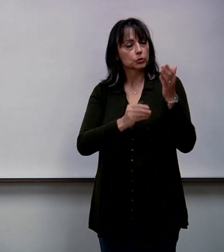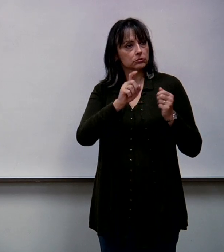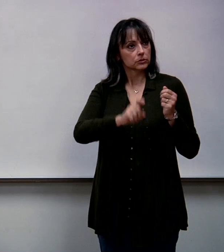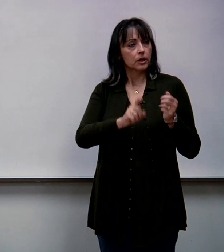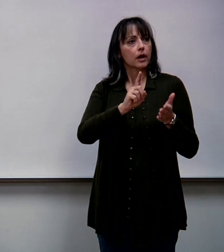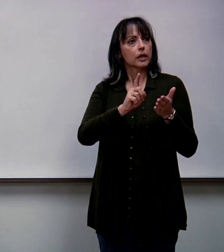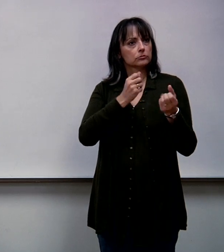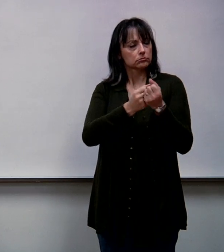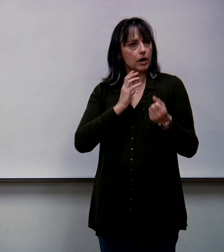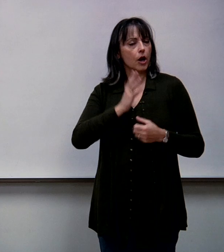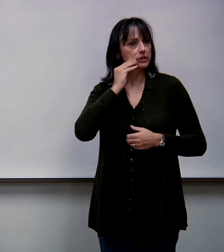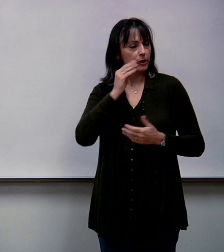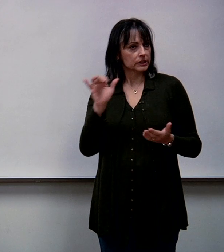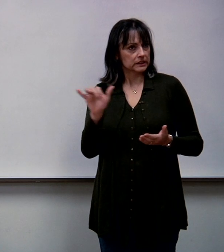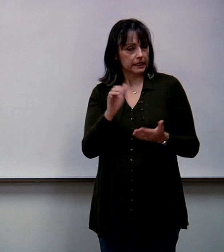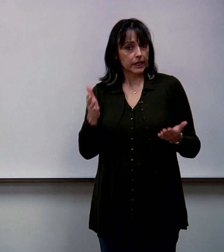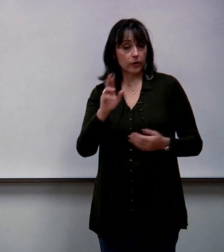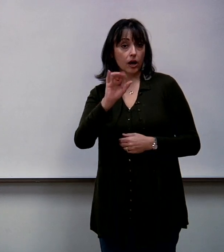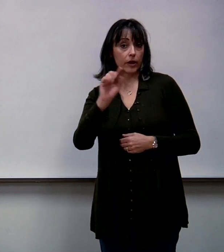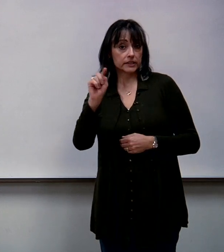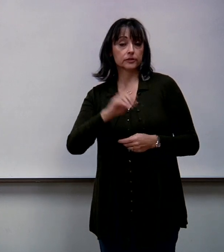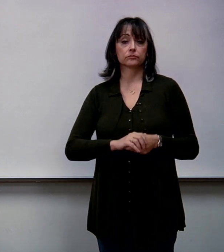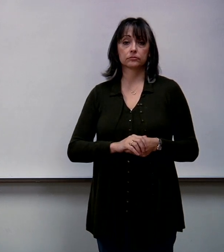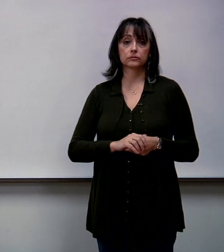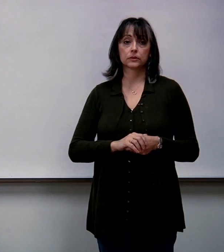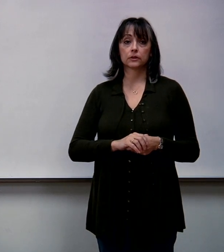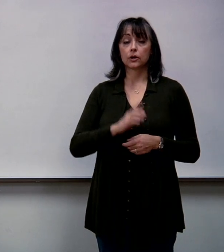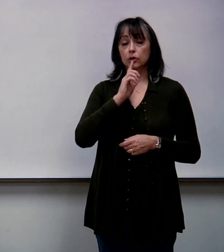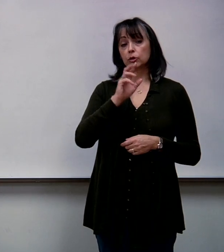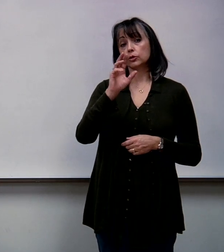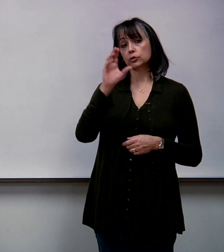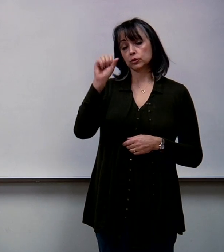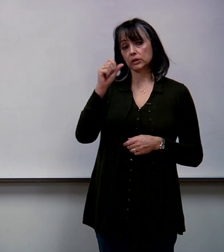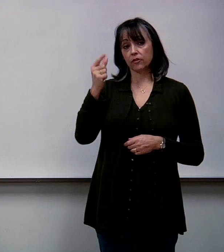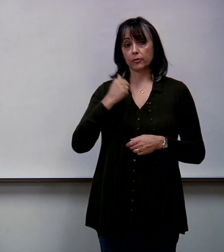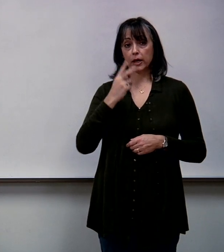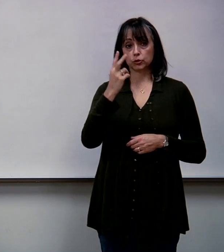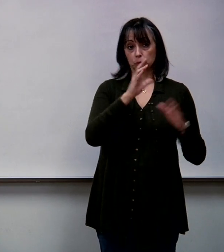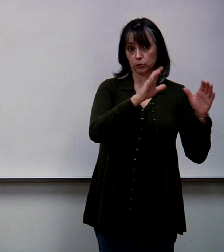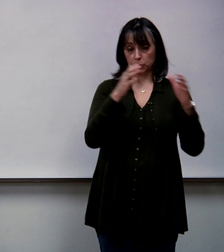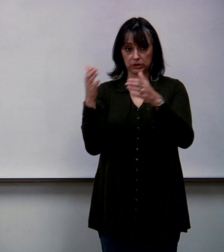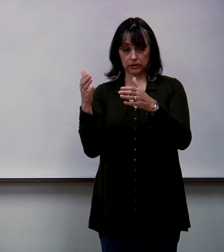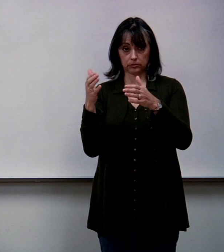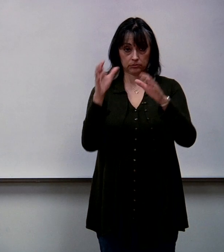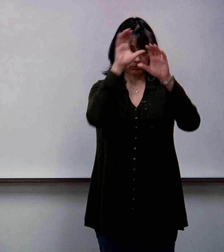at RIT. Student Government has two branches. The executive branch which is the president